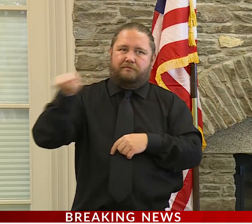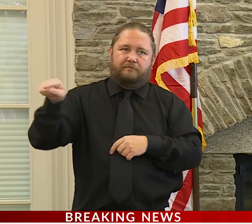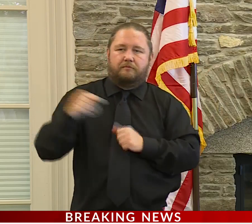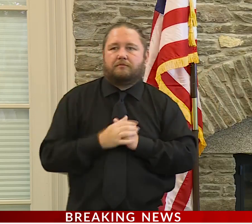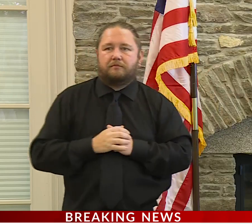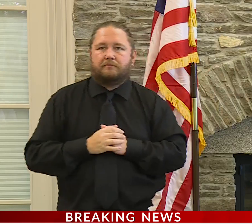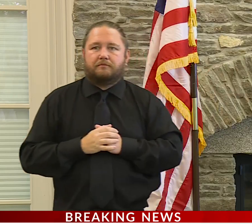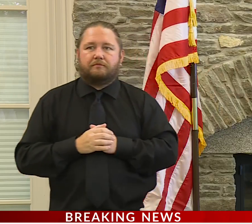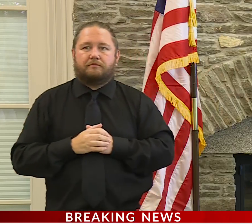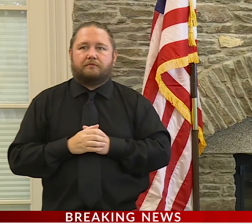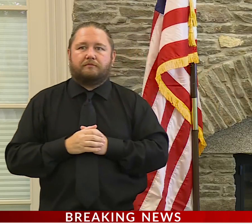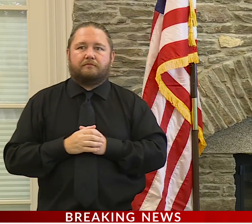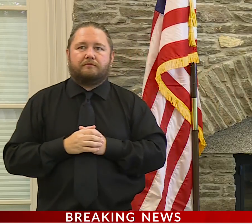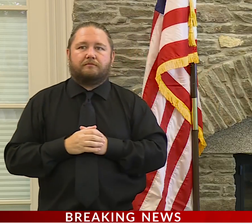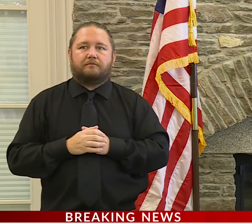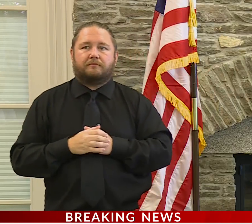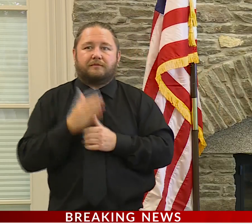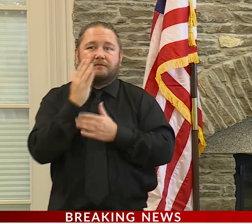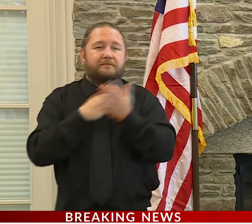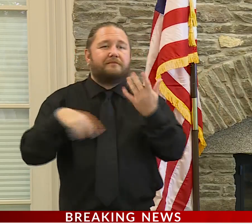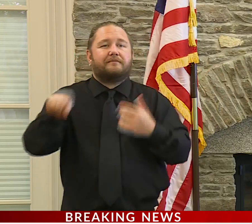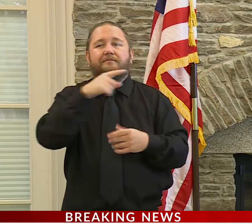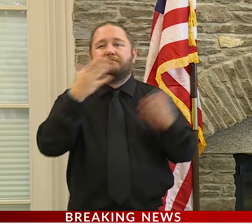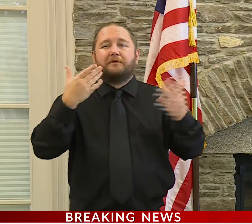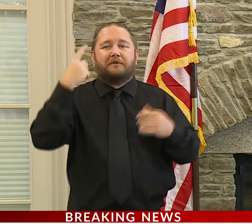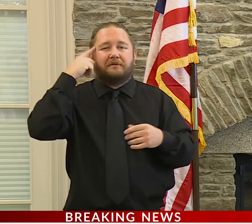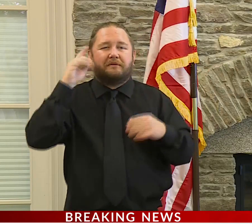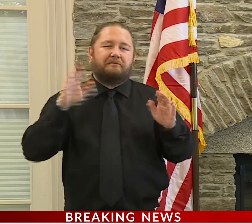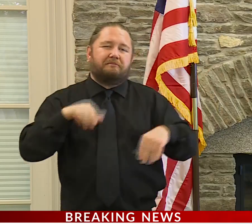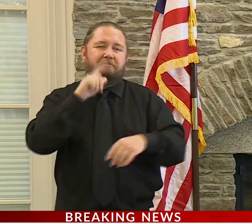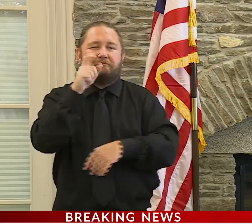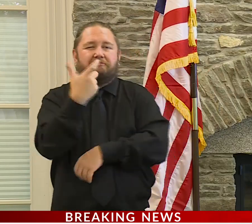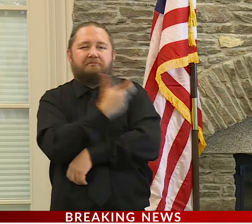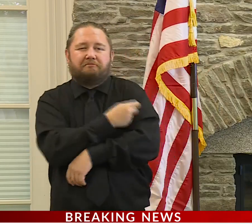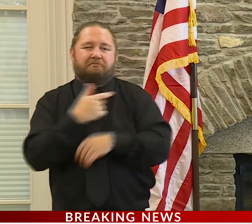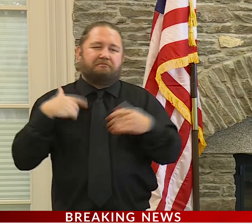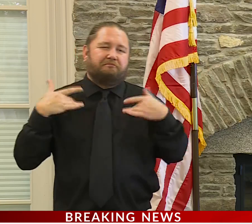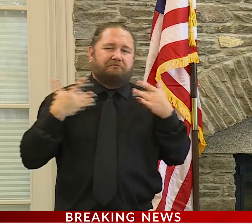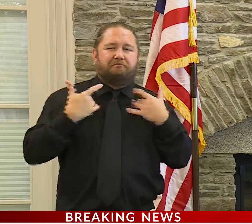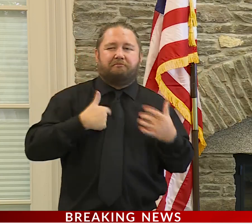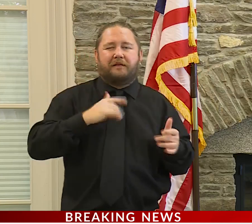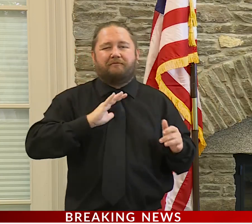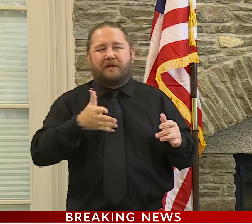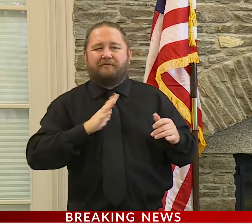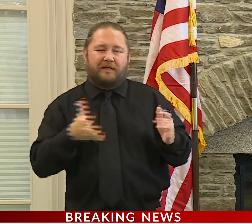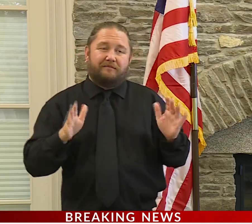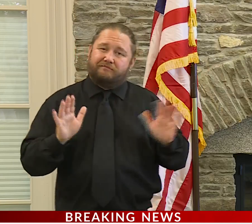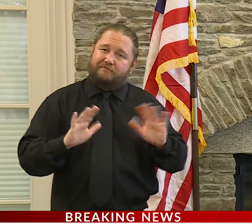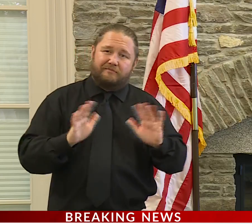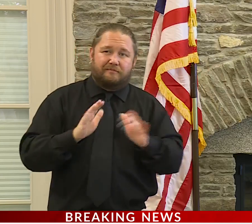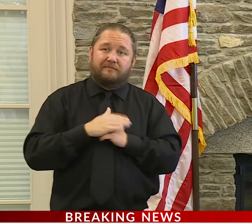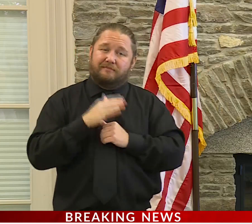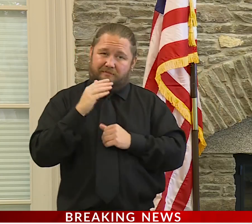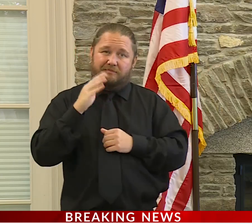HAPPENING. WHAT OUR ROLE TO PLAY IN TAKEN ACTIVE ROLE IN MAKING SURE THAT OUR SCHOOL COMMUNITY SAFE, THAT OUR FAMILY, SOME FRIENDS ARE SAFE